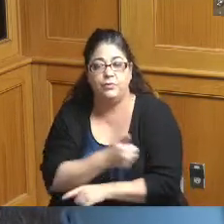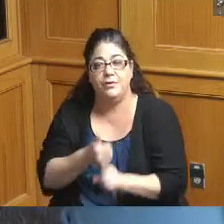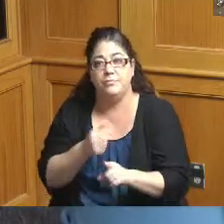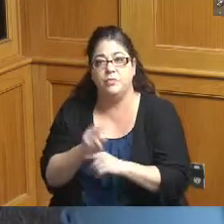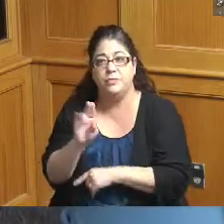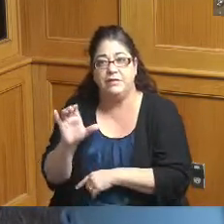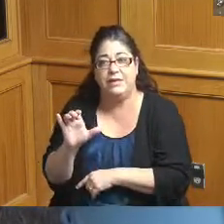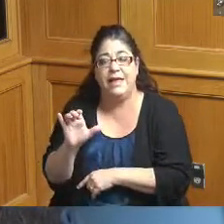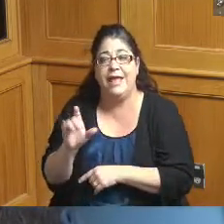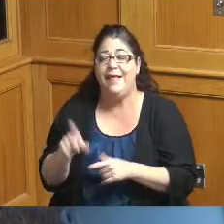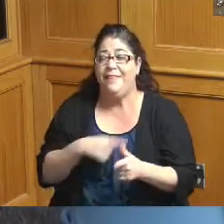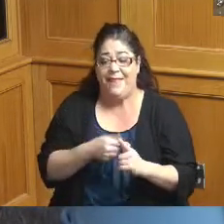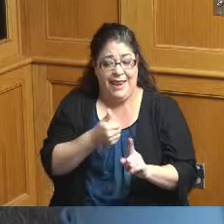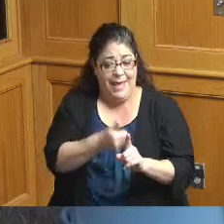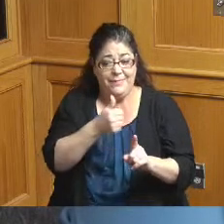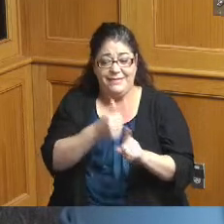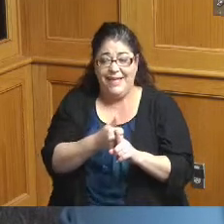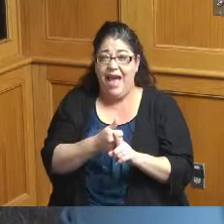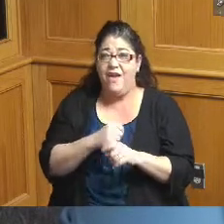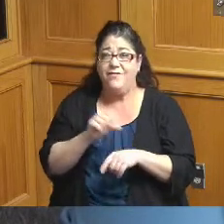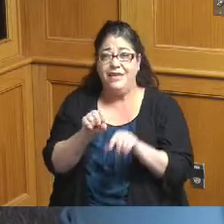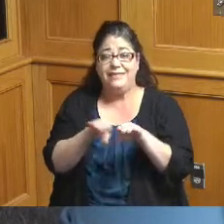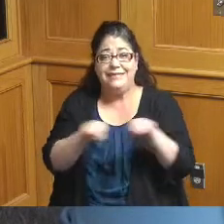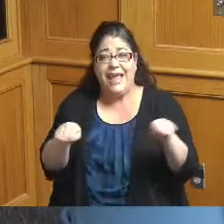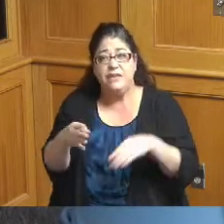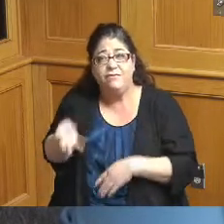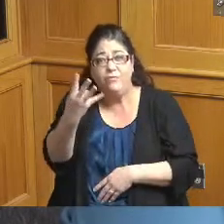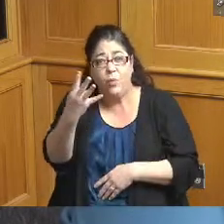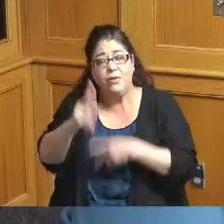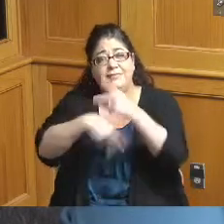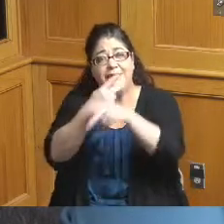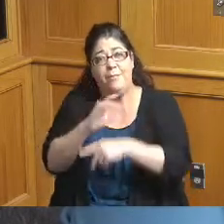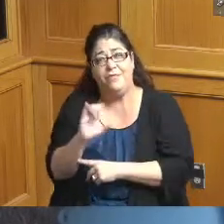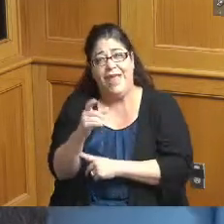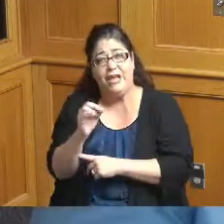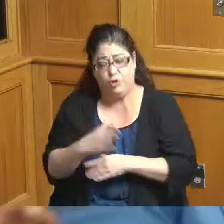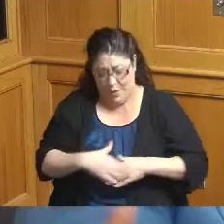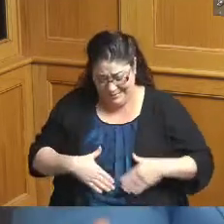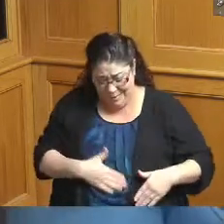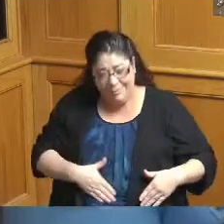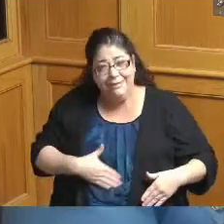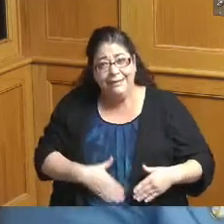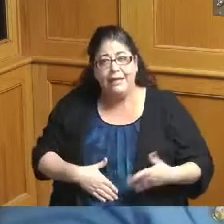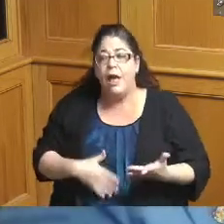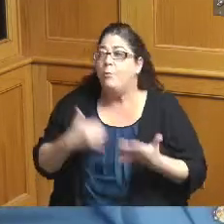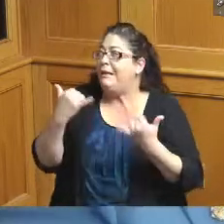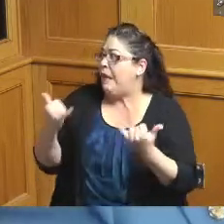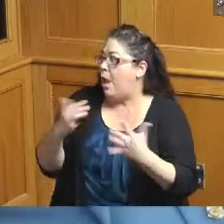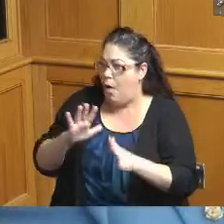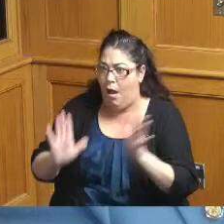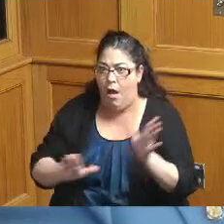Medicaid never had to you know reach out at all but now has to deal with Jobs and Family Services